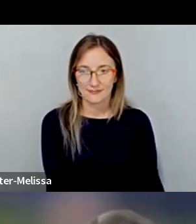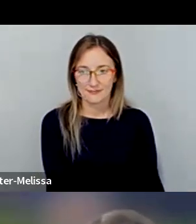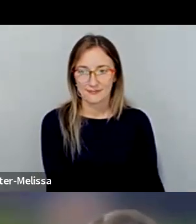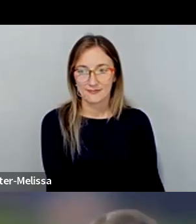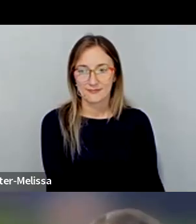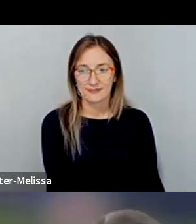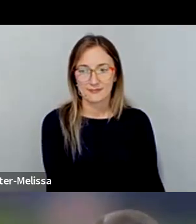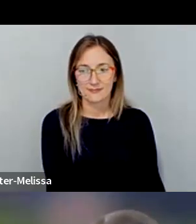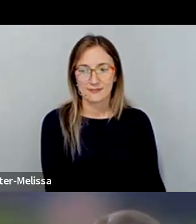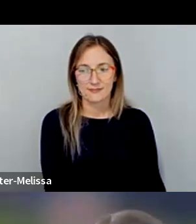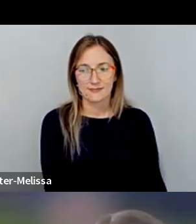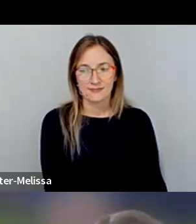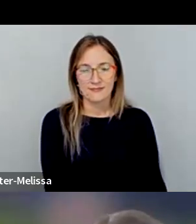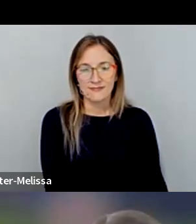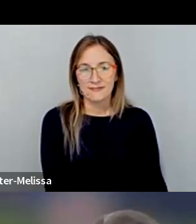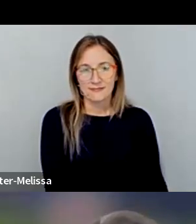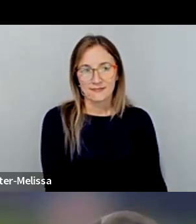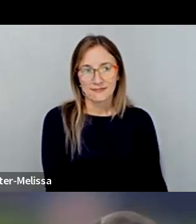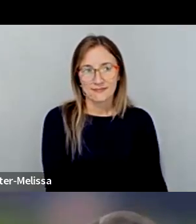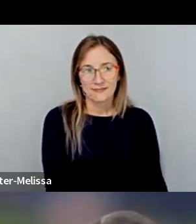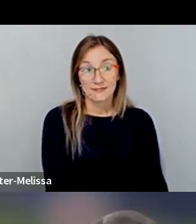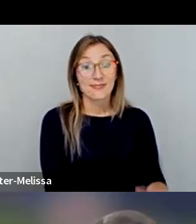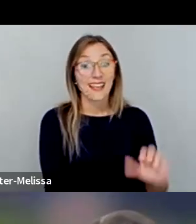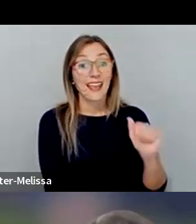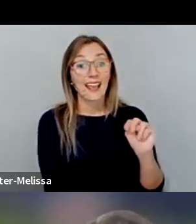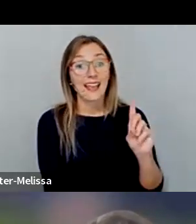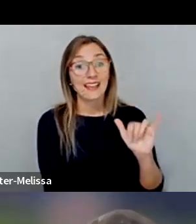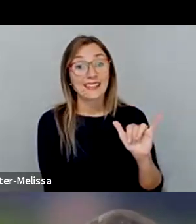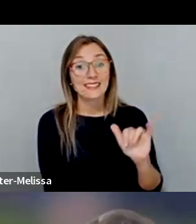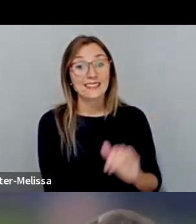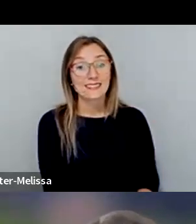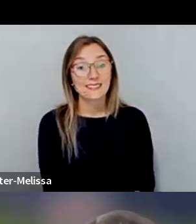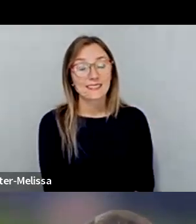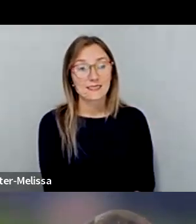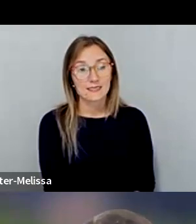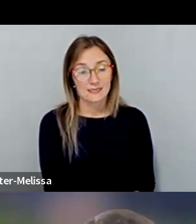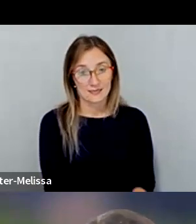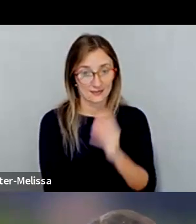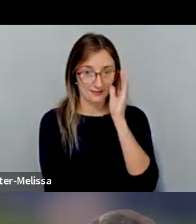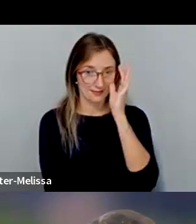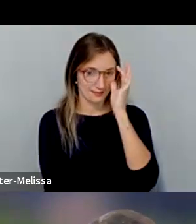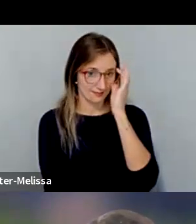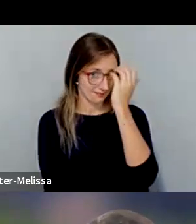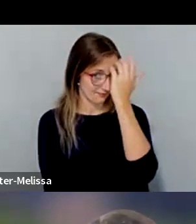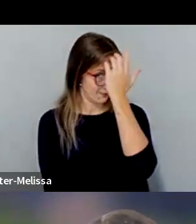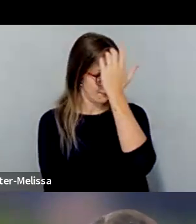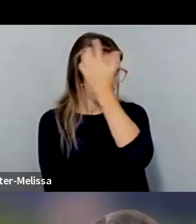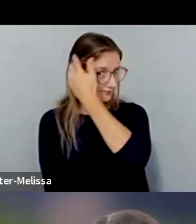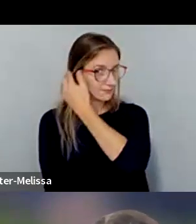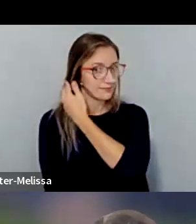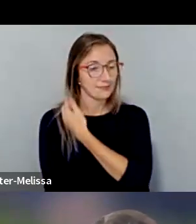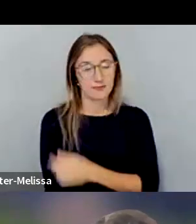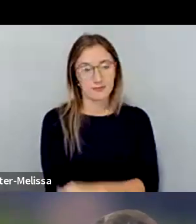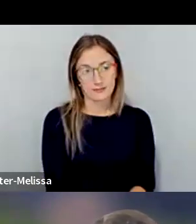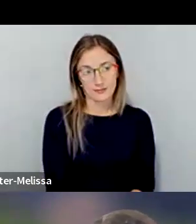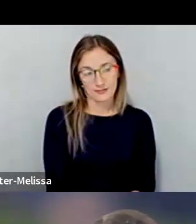on here?